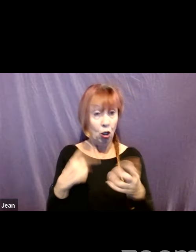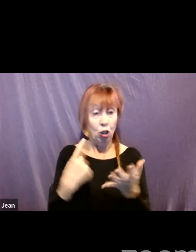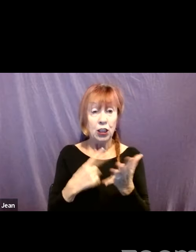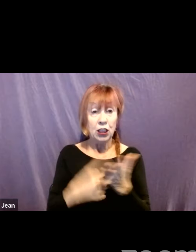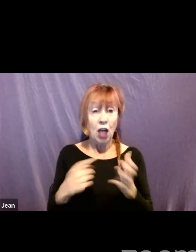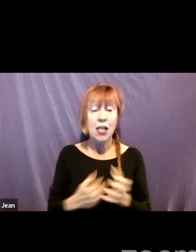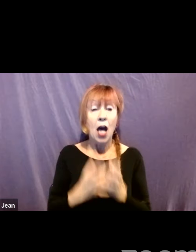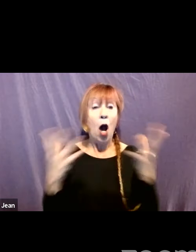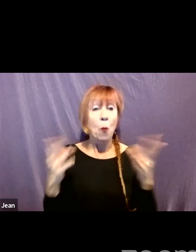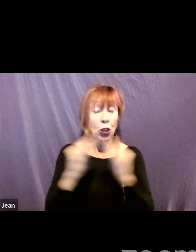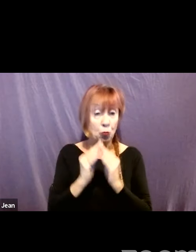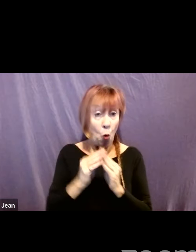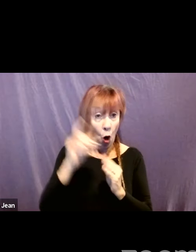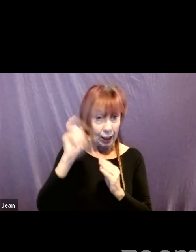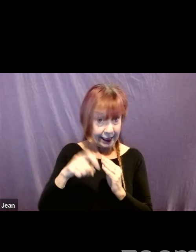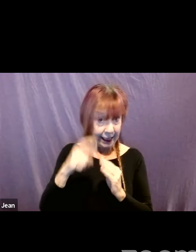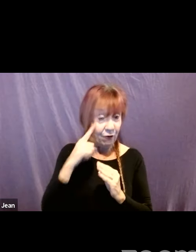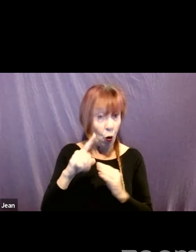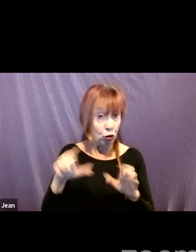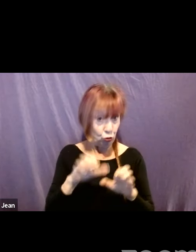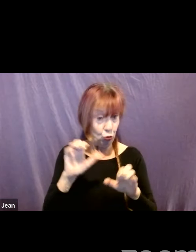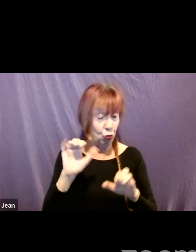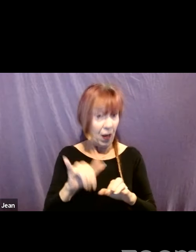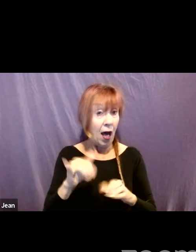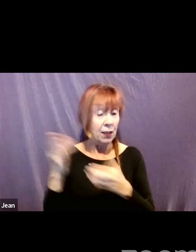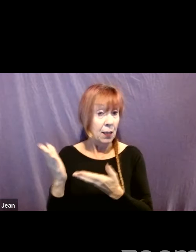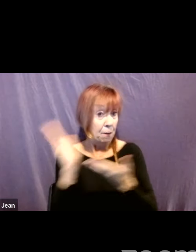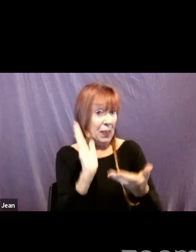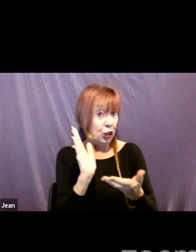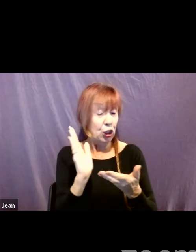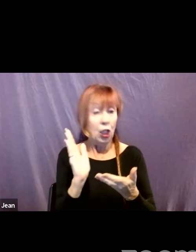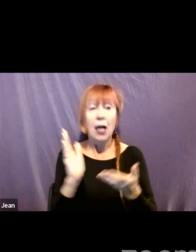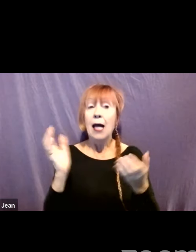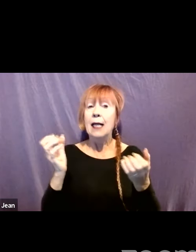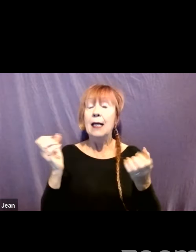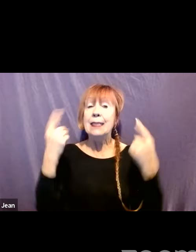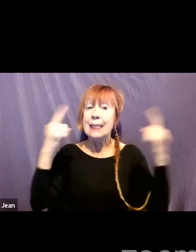is our amazing panel. First up, let's please welcome Amani Walker.